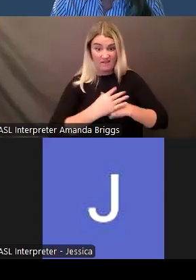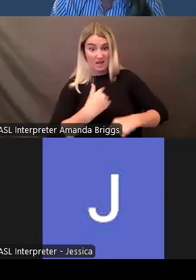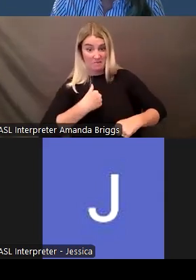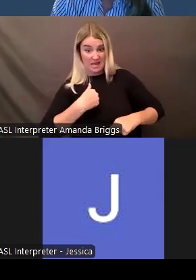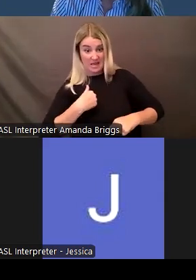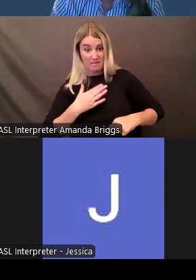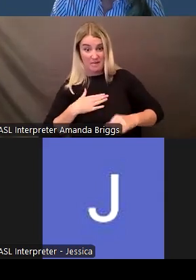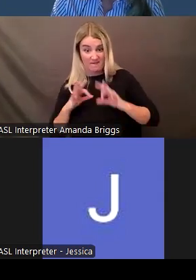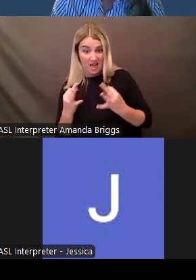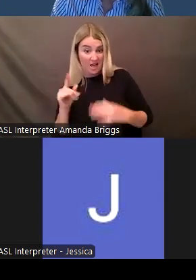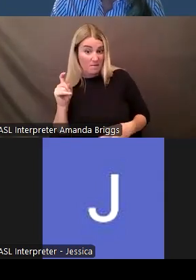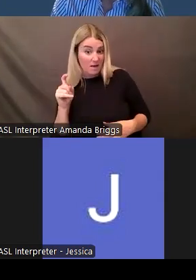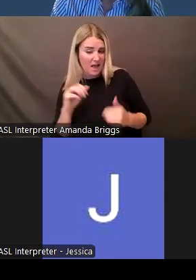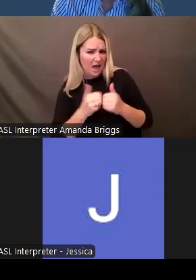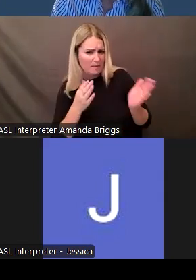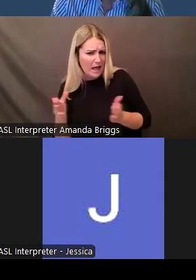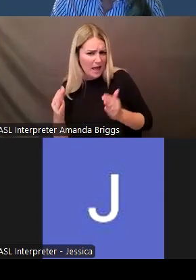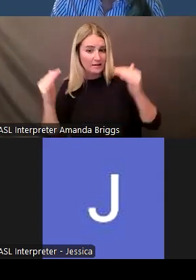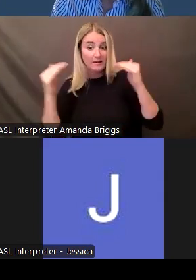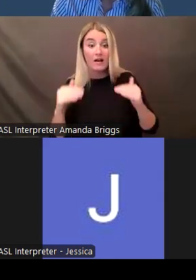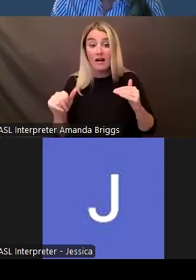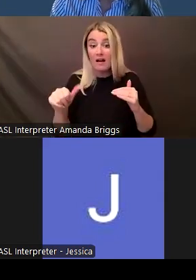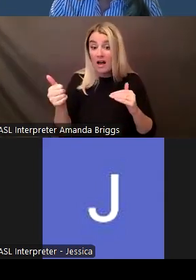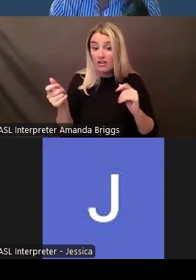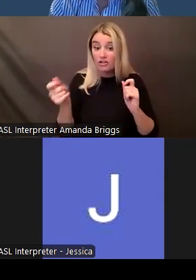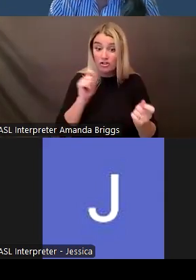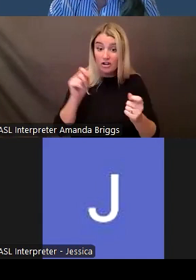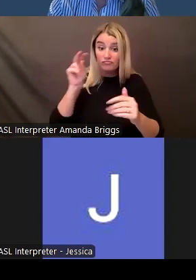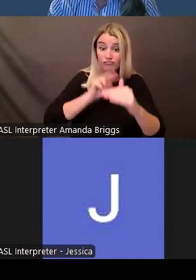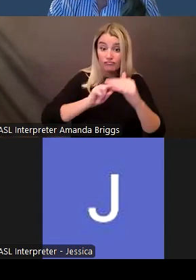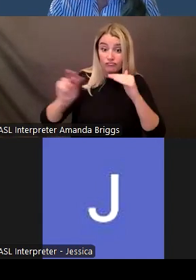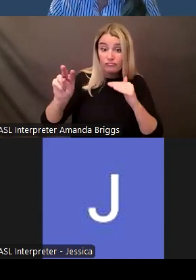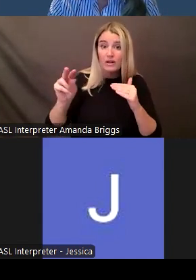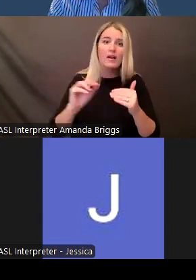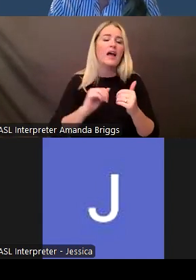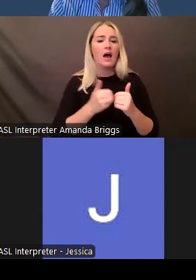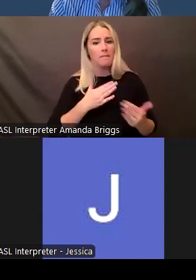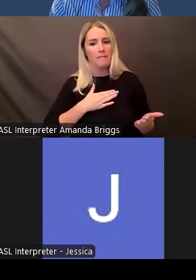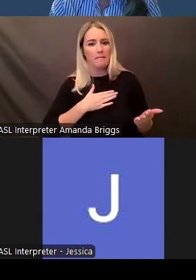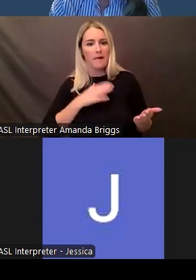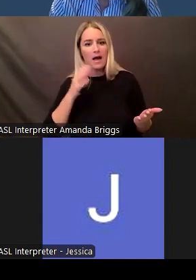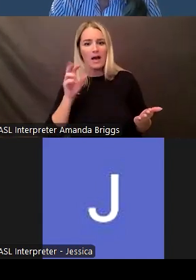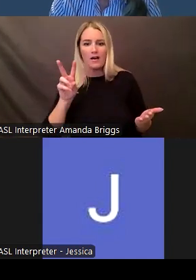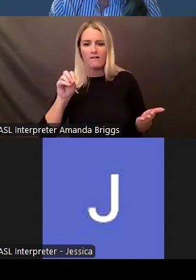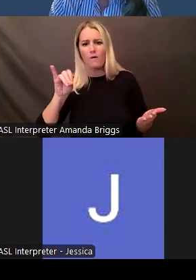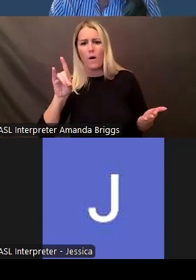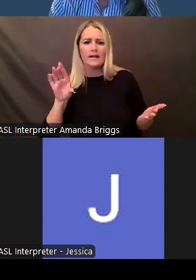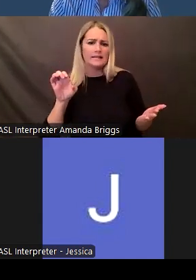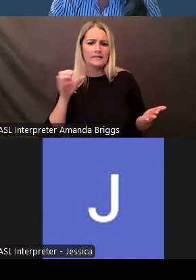What other changes could be on the horizon? And how can my voice be heard if I have concerns about these changes?